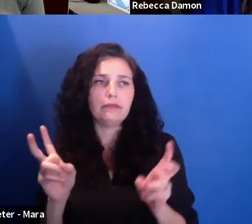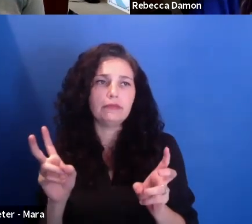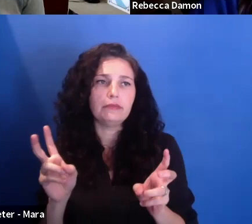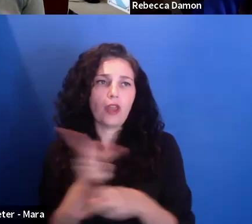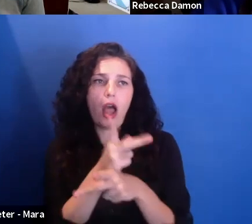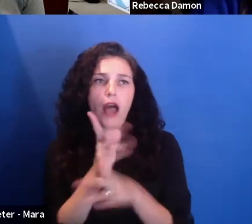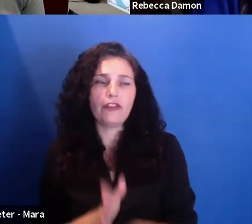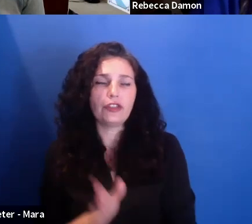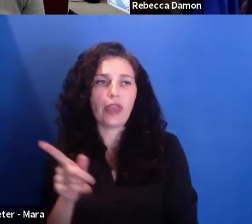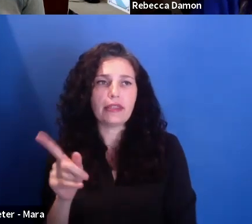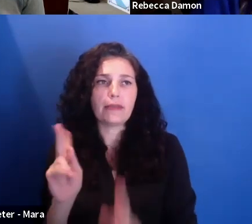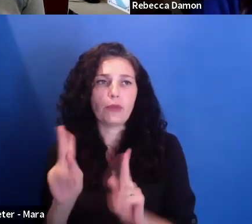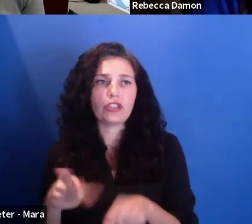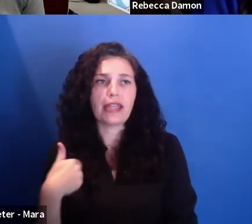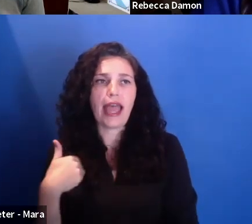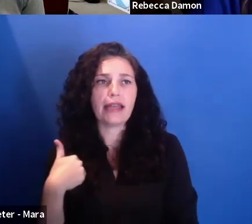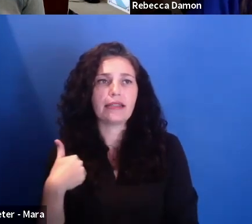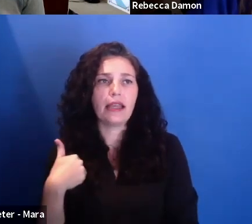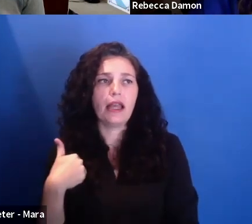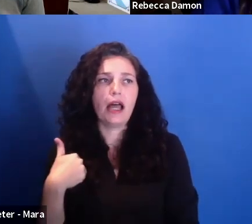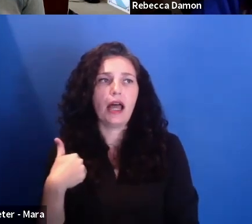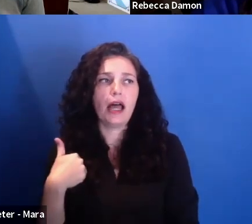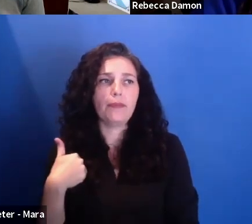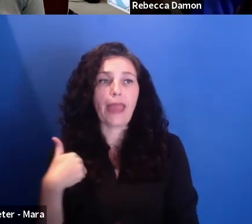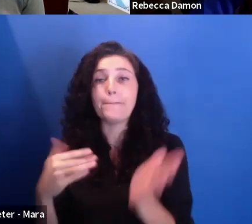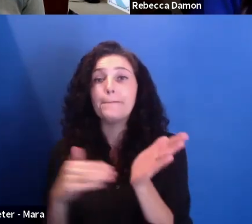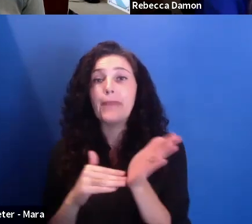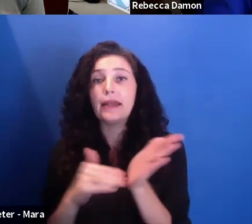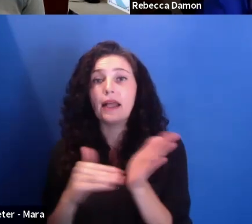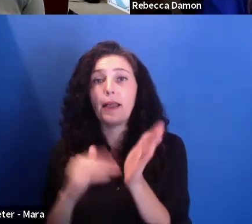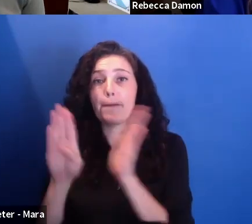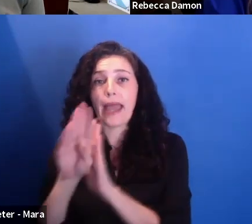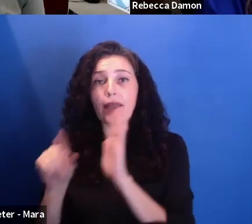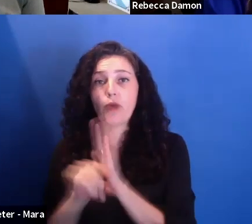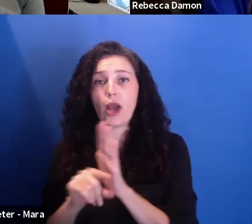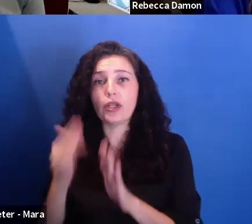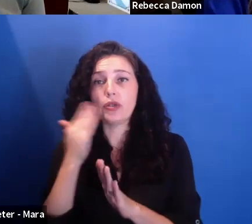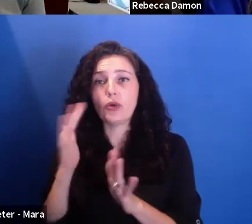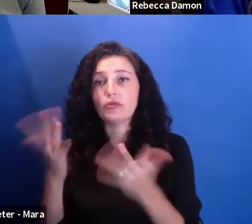instead of a popup COVID company. Any advice that you might have, Duncan? Sure, I mean, I think-- - It could really help